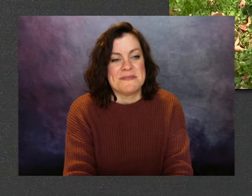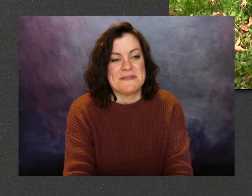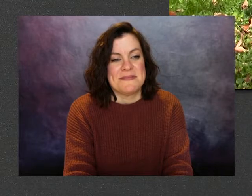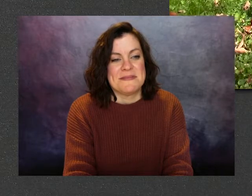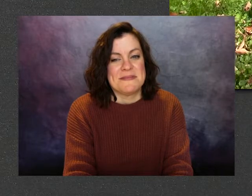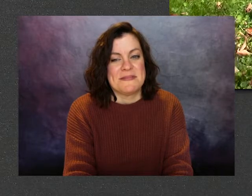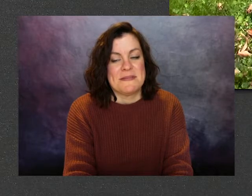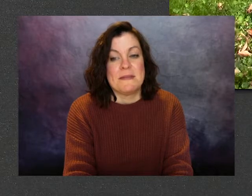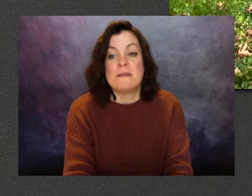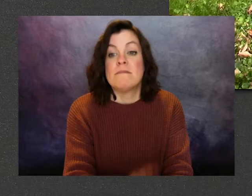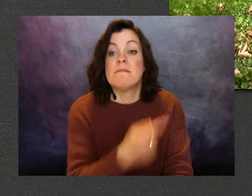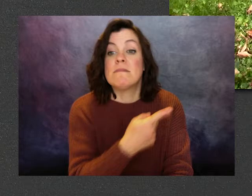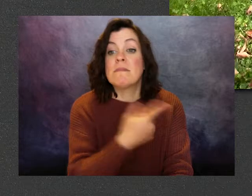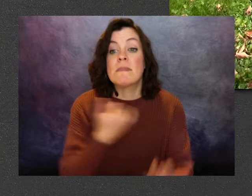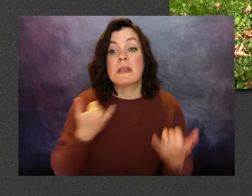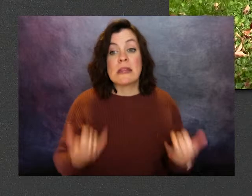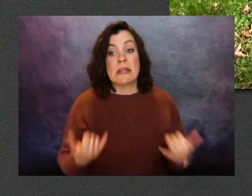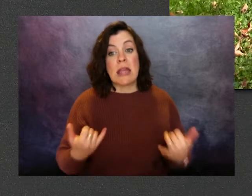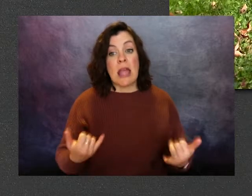This time we are going to do downward dog.